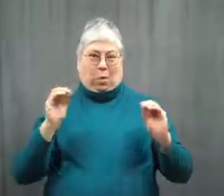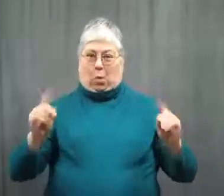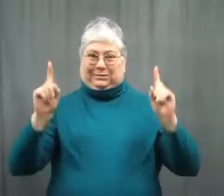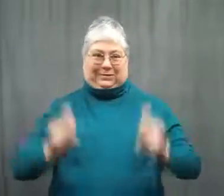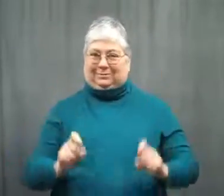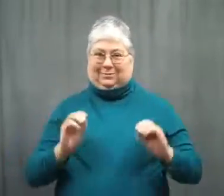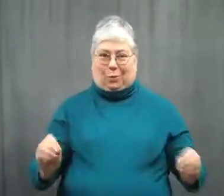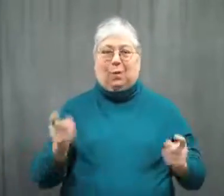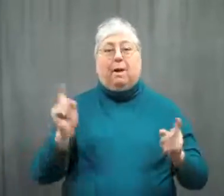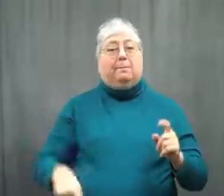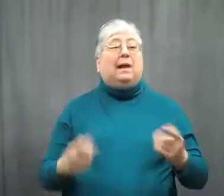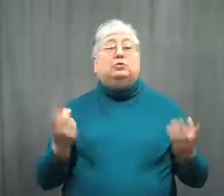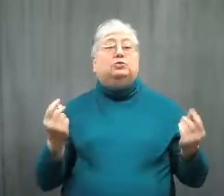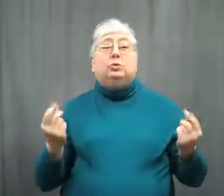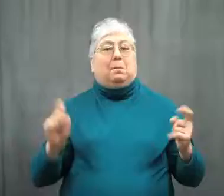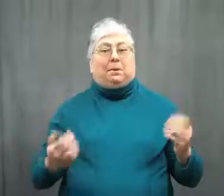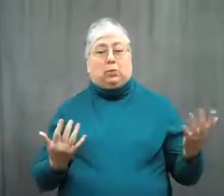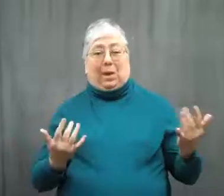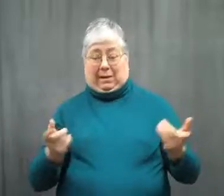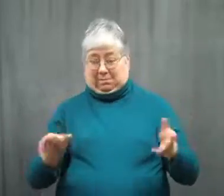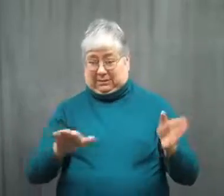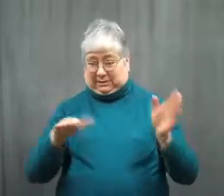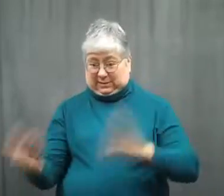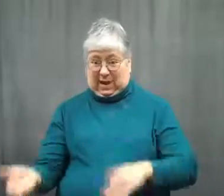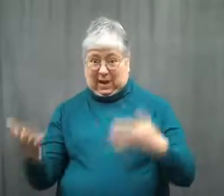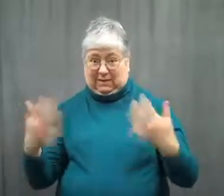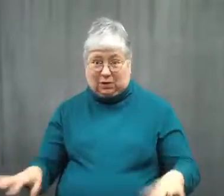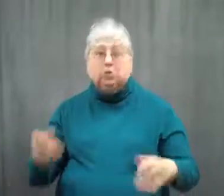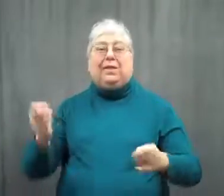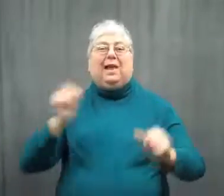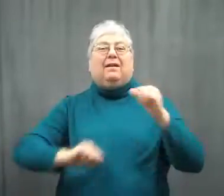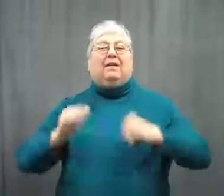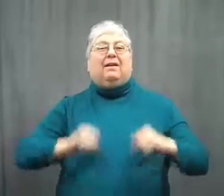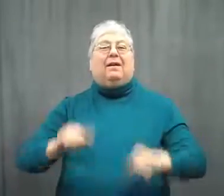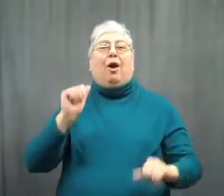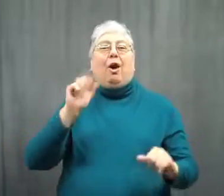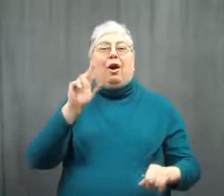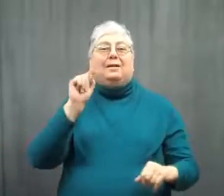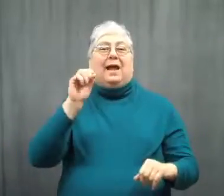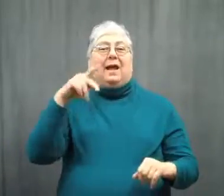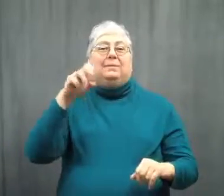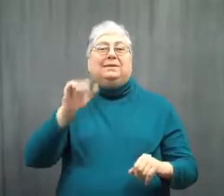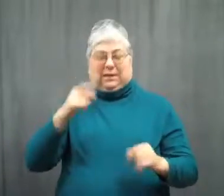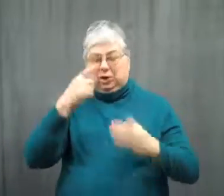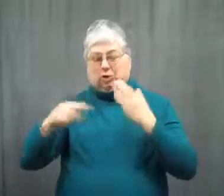There is no test. The only way to find out is to wait until the person dies. Then during the autopsy, they will check the brain.